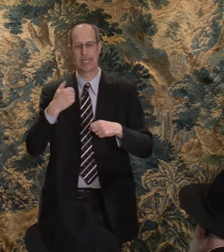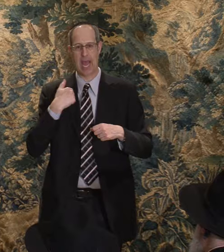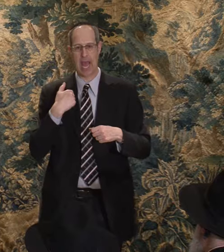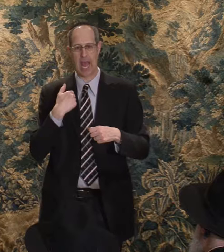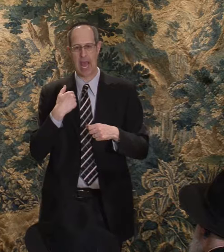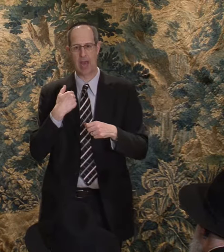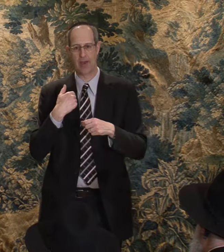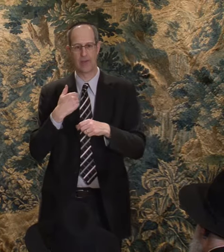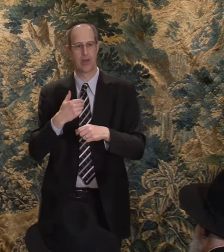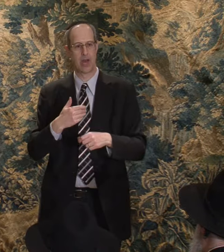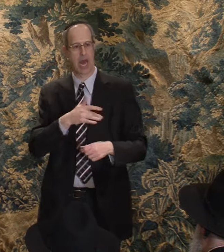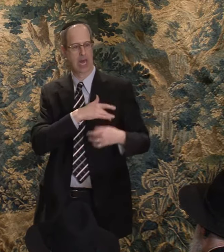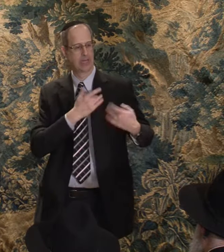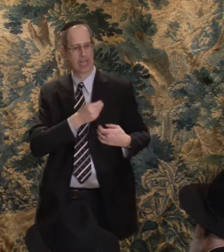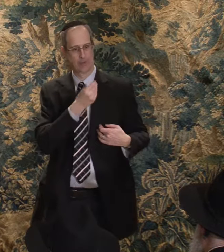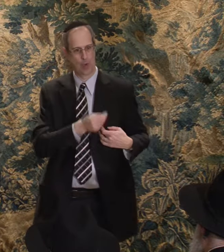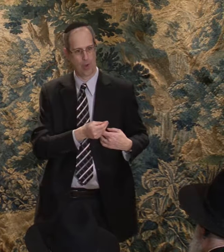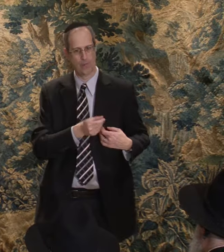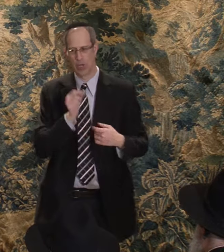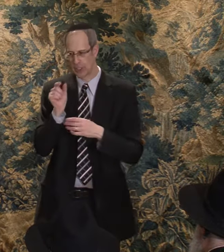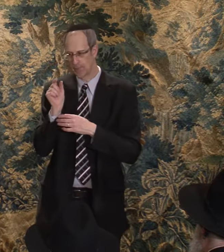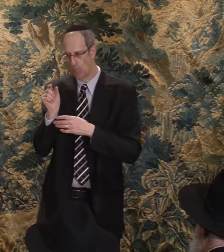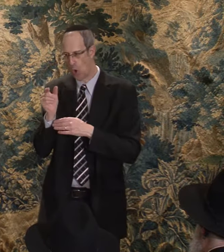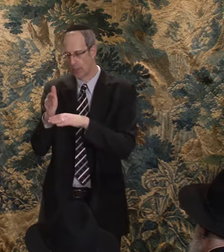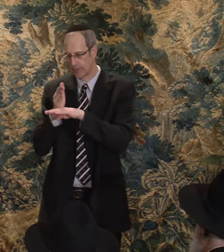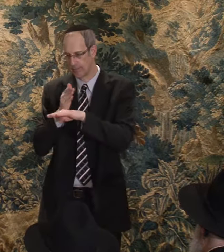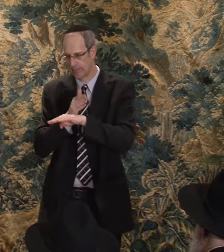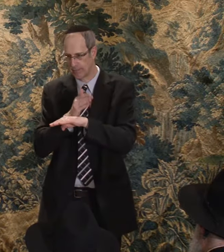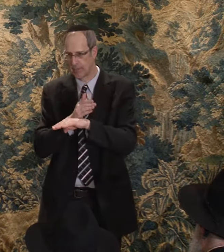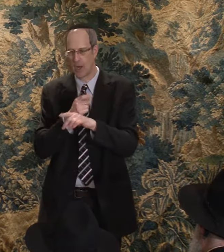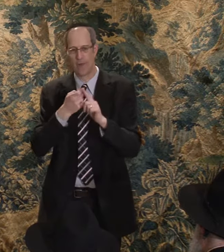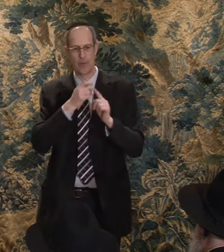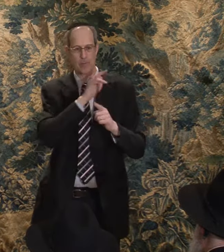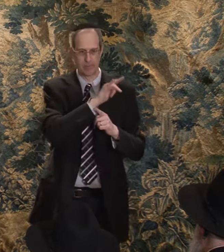things I've gift they're on the plane but lessons fee with the telephone call